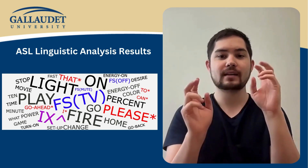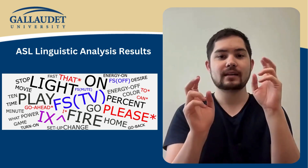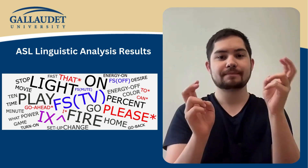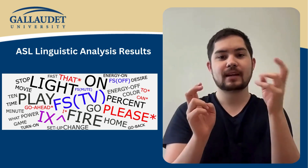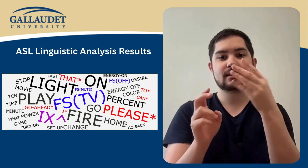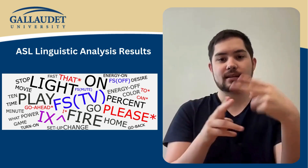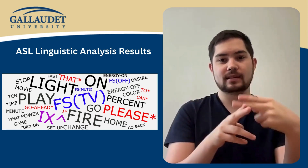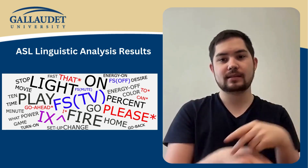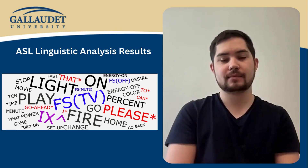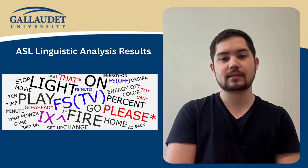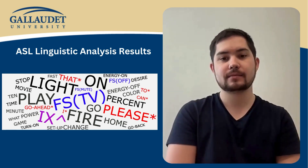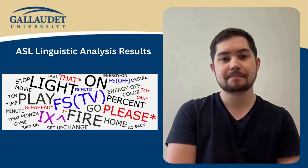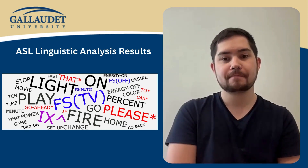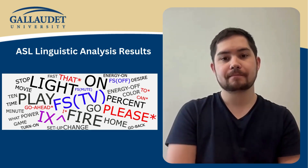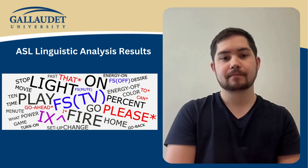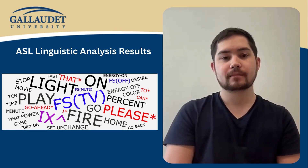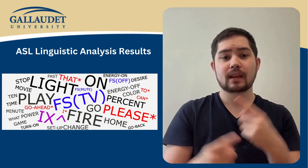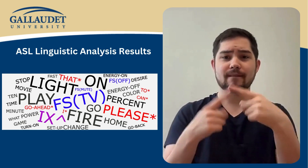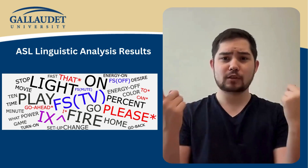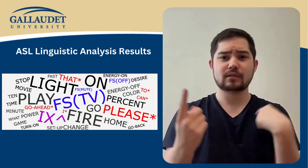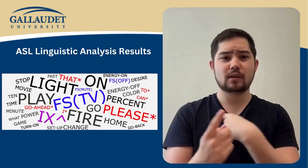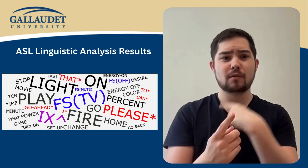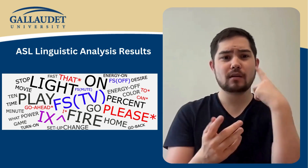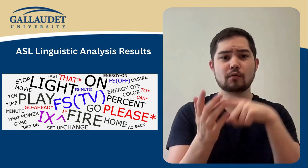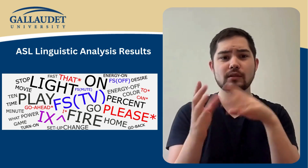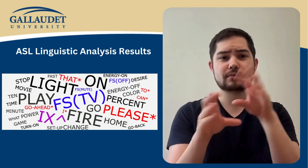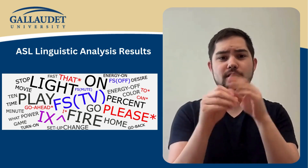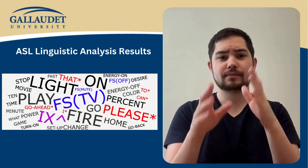signs to refer to movie titles instead of fingerspelling them.